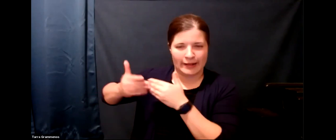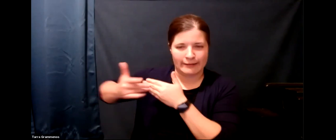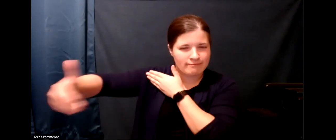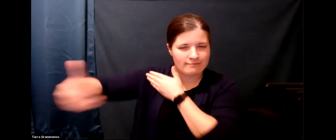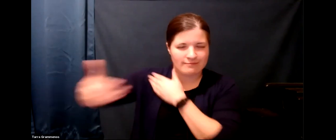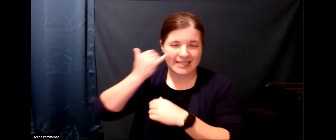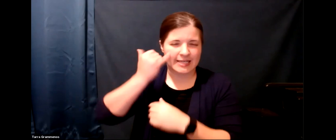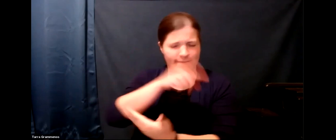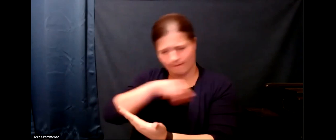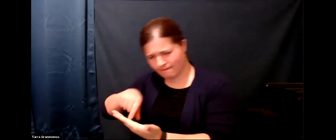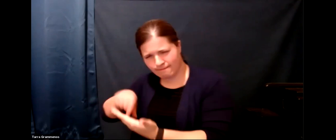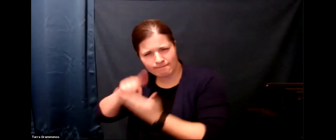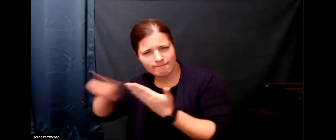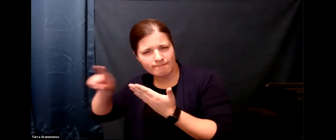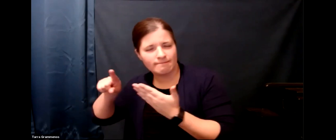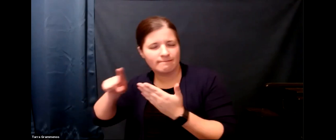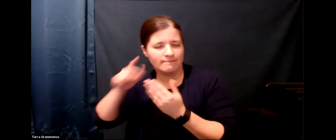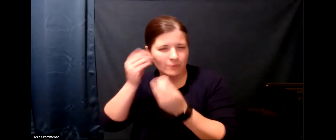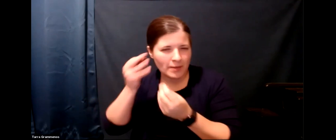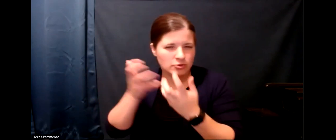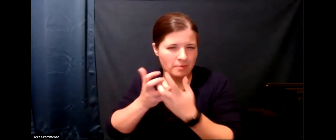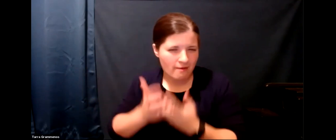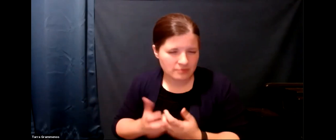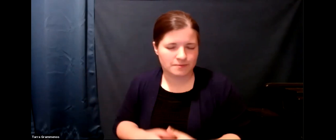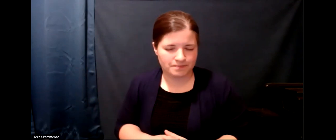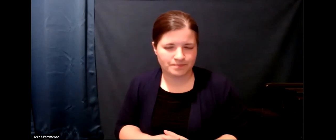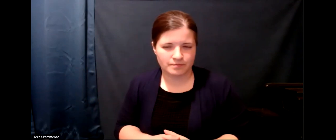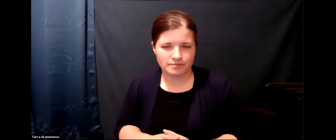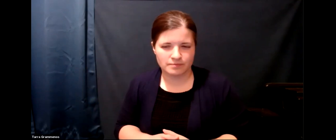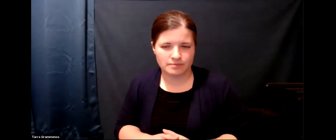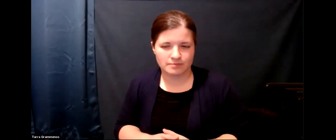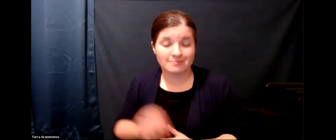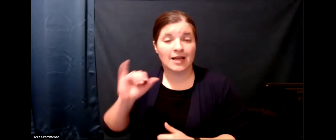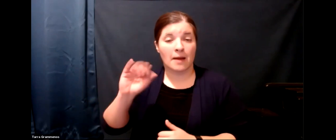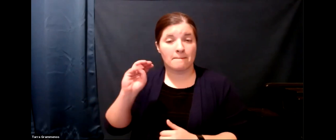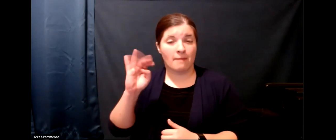voters. And like Michael said, we encourage contacting us if